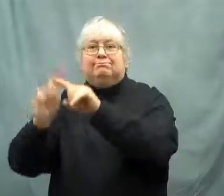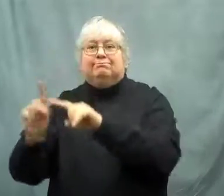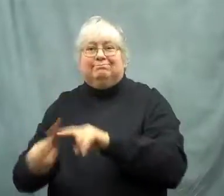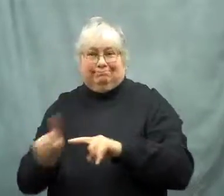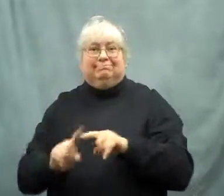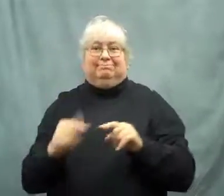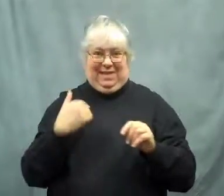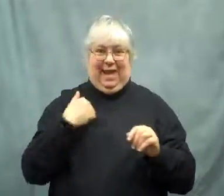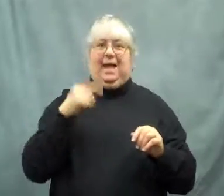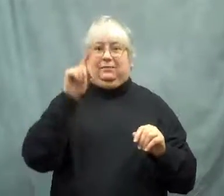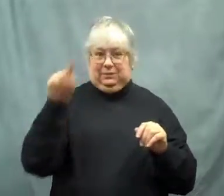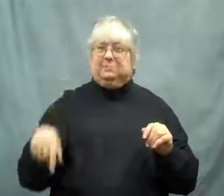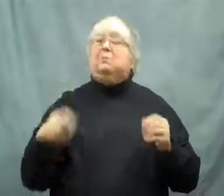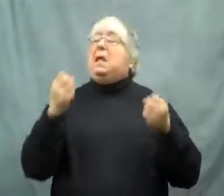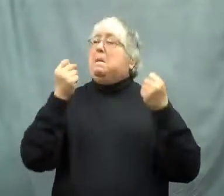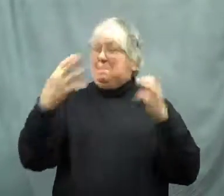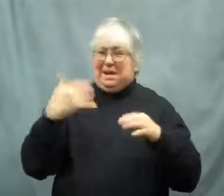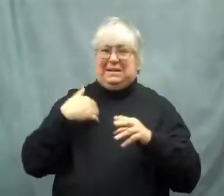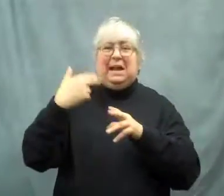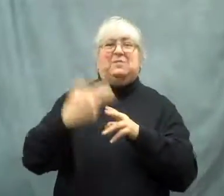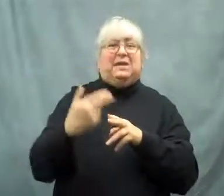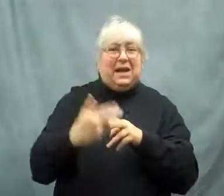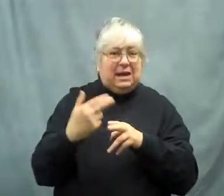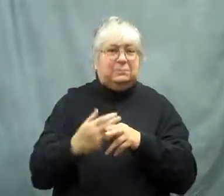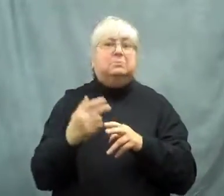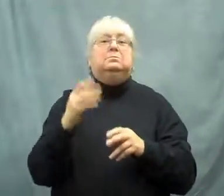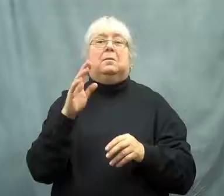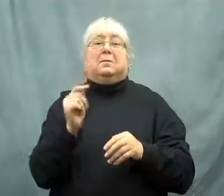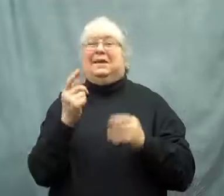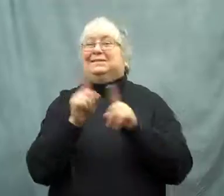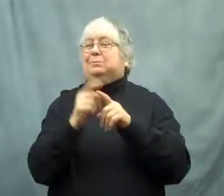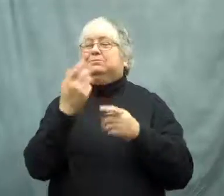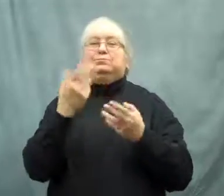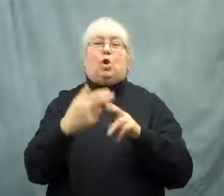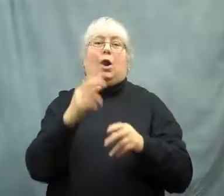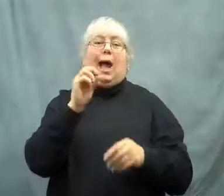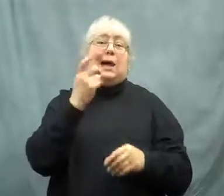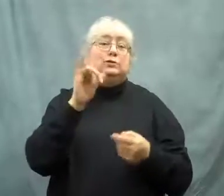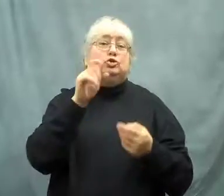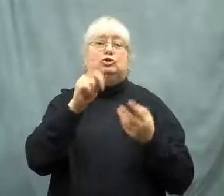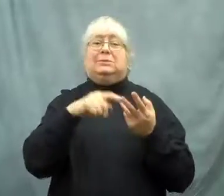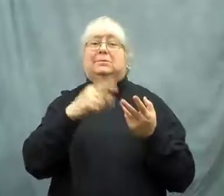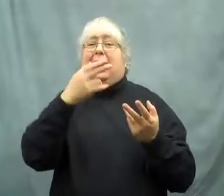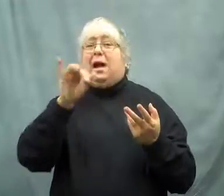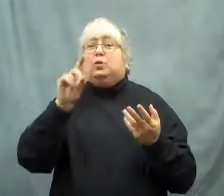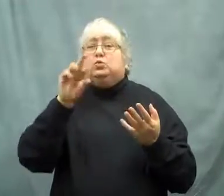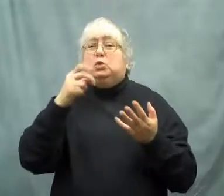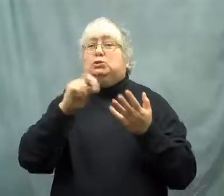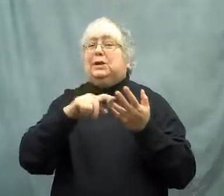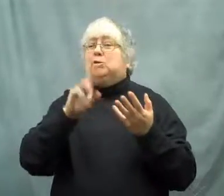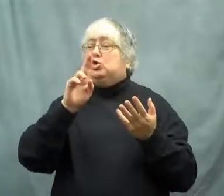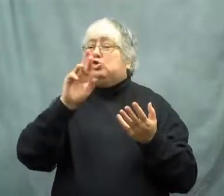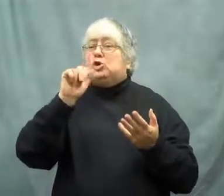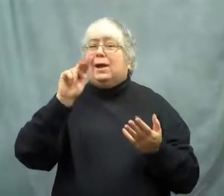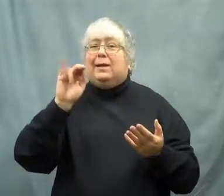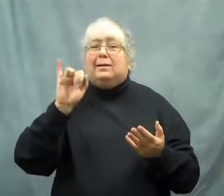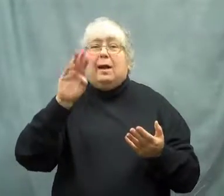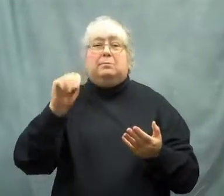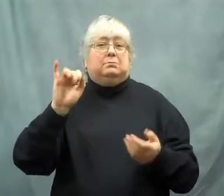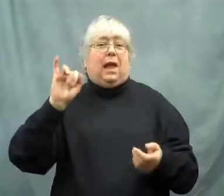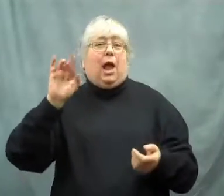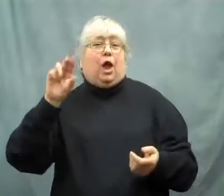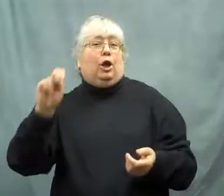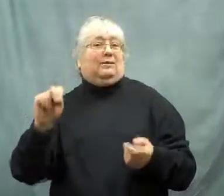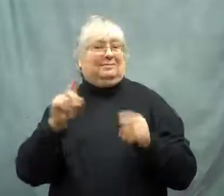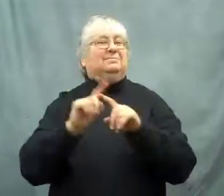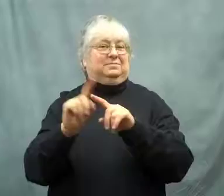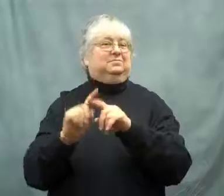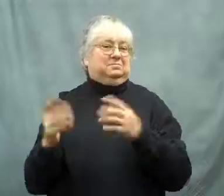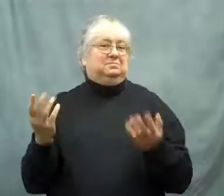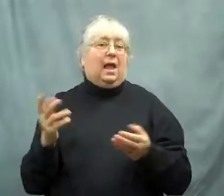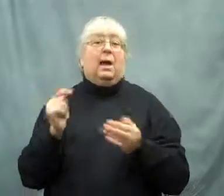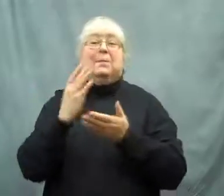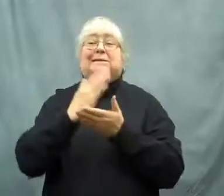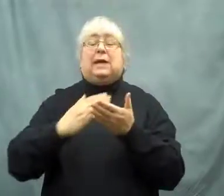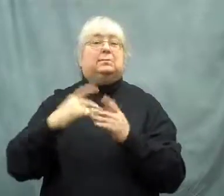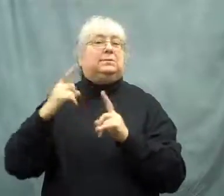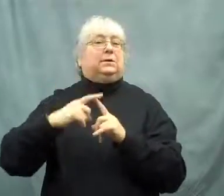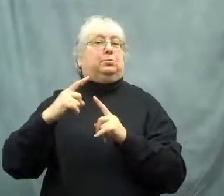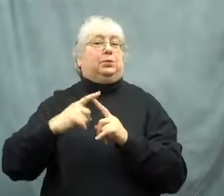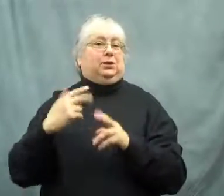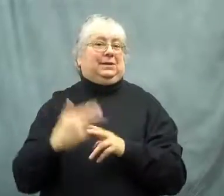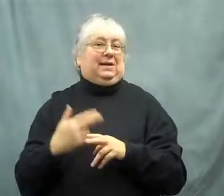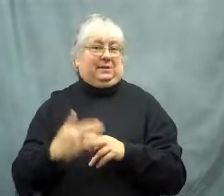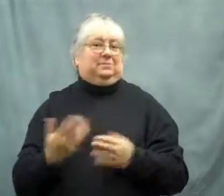The International Union of Pure and Applied Chemistry is a group